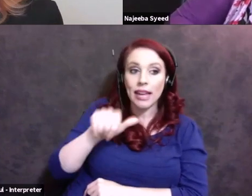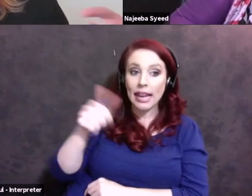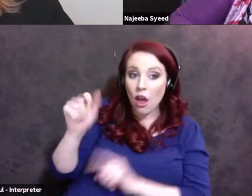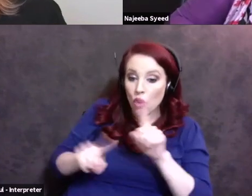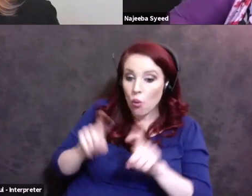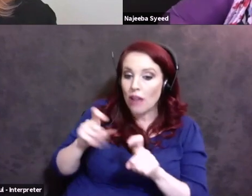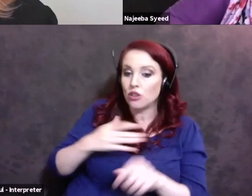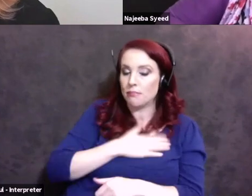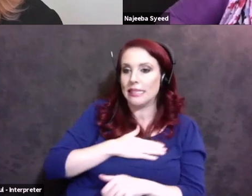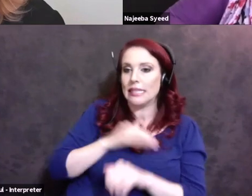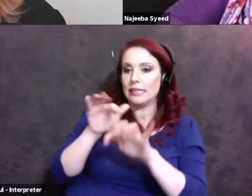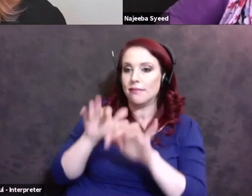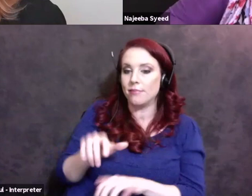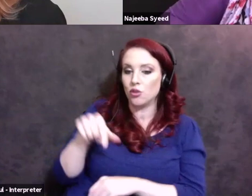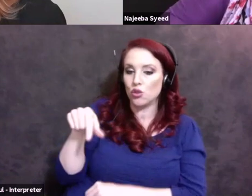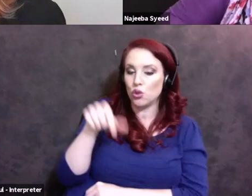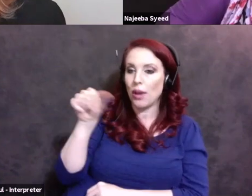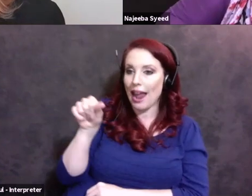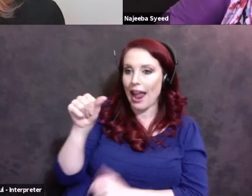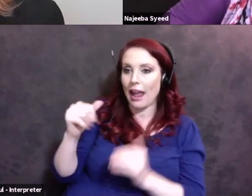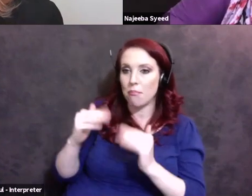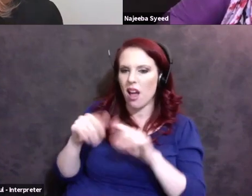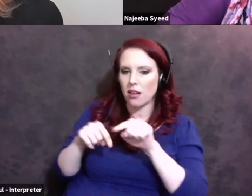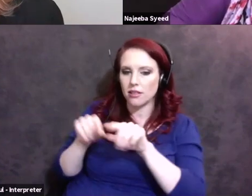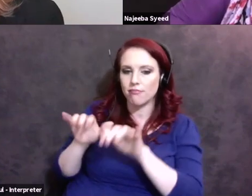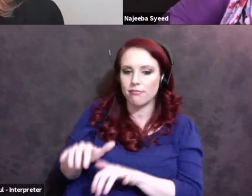put it in the Q&A box.